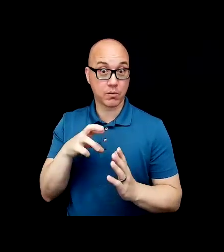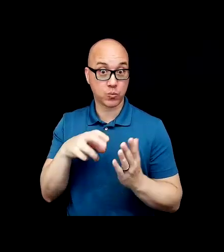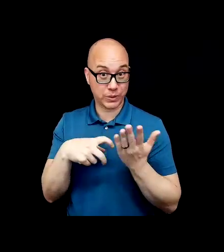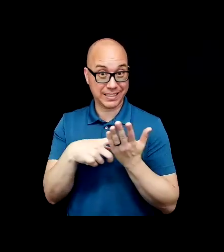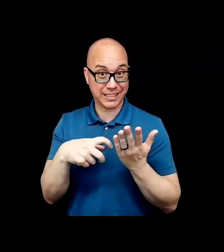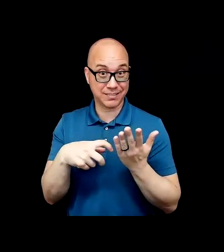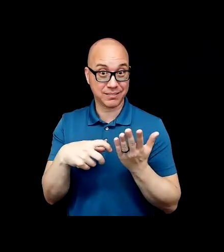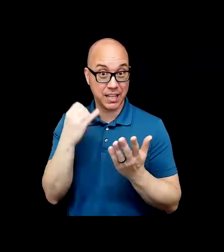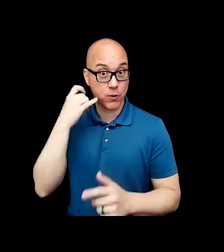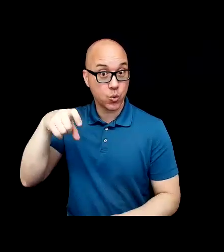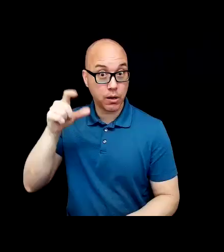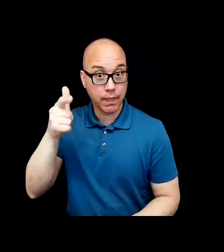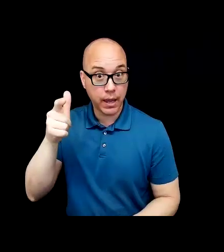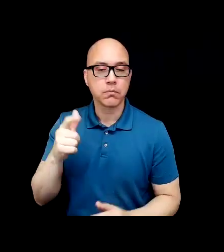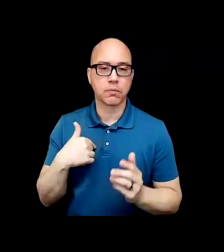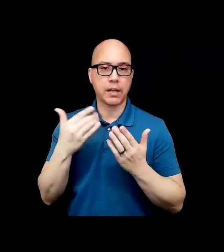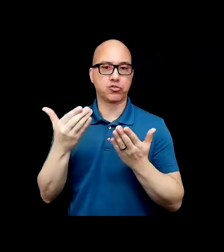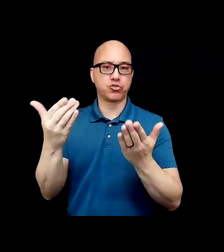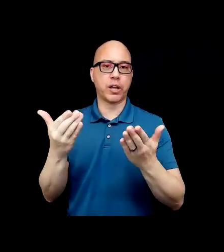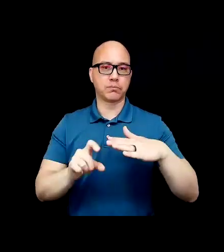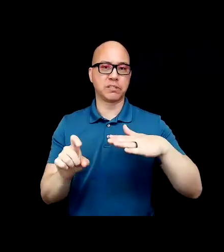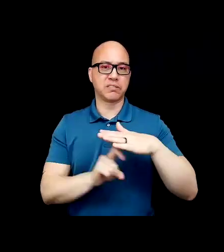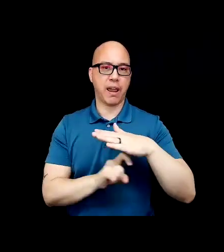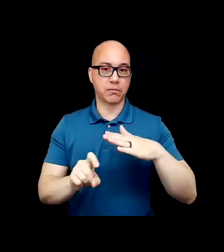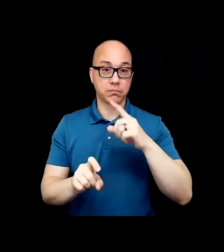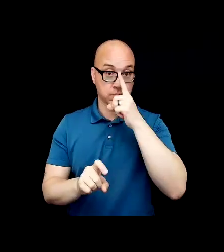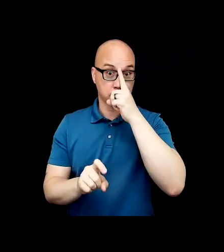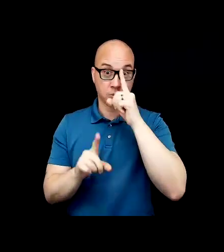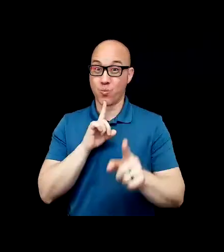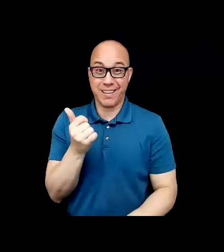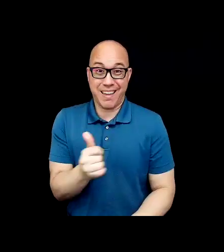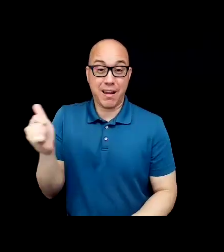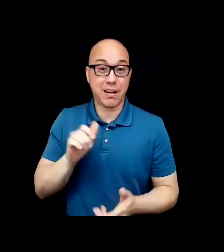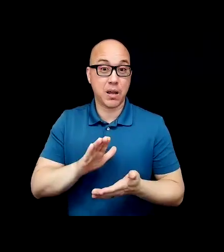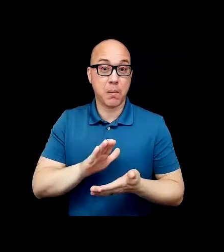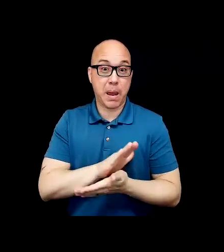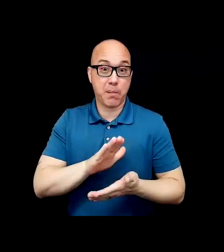I would suggest that you scan in any paper documents that you have for your business.